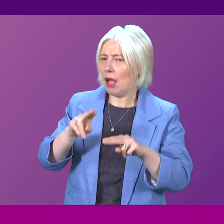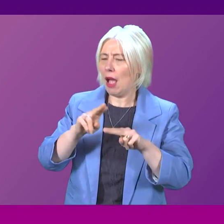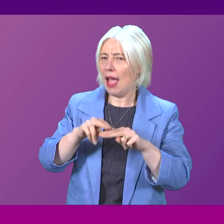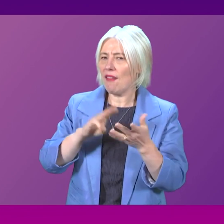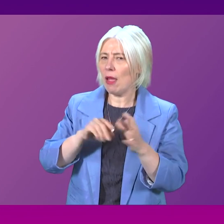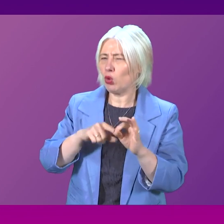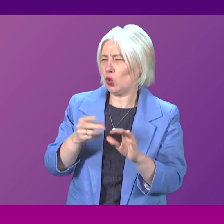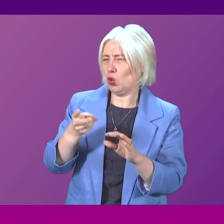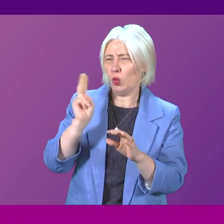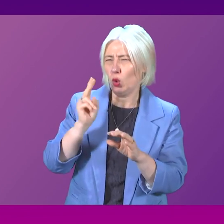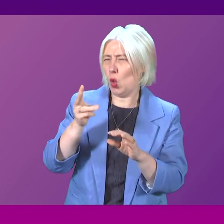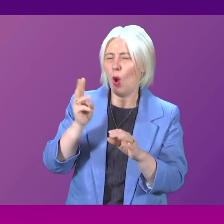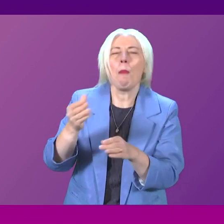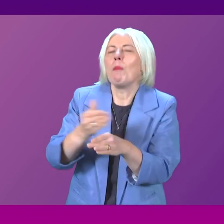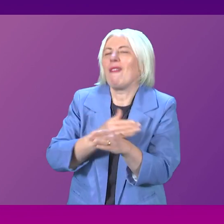time a couple weeks ago, before the October recess.